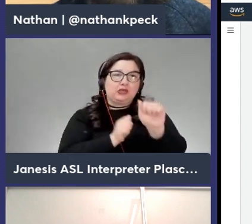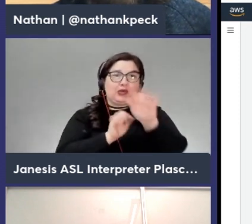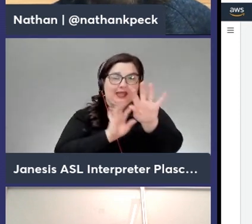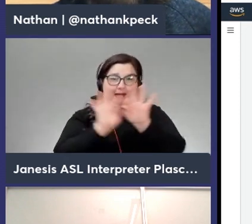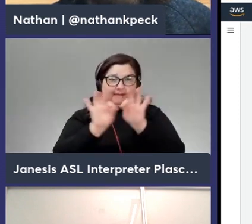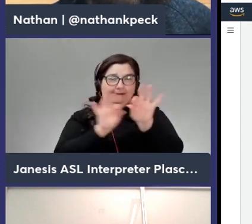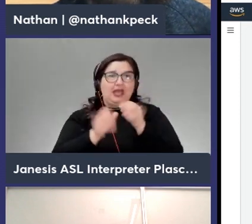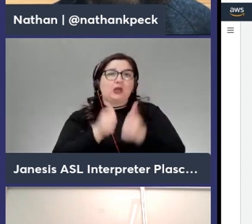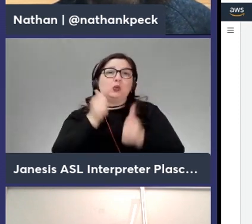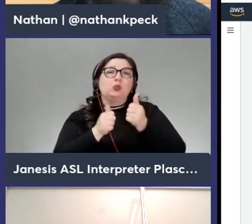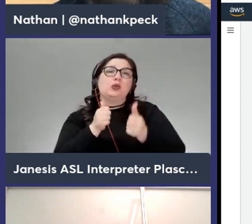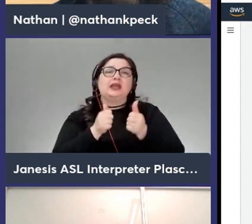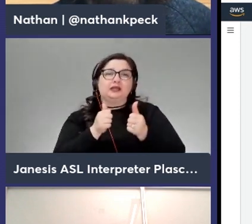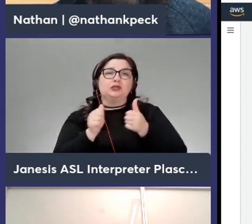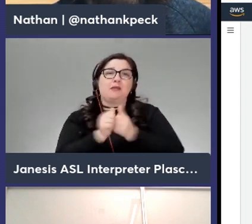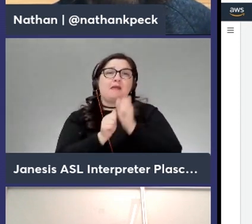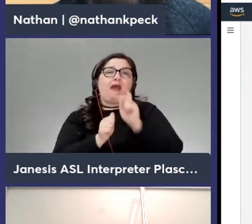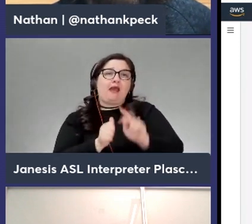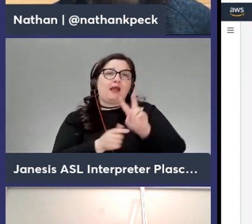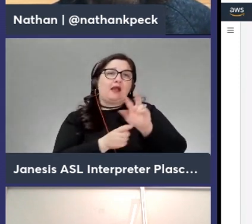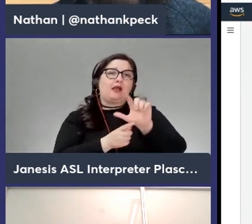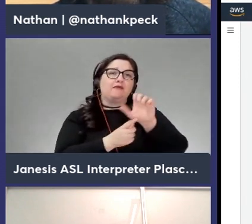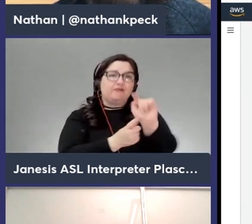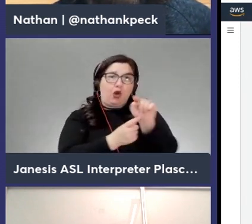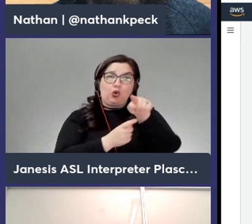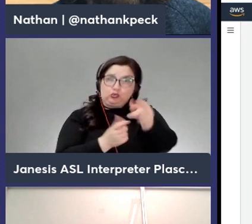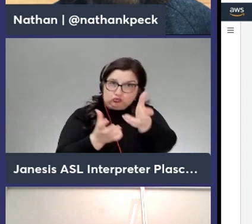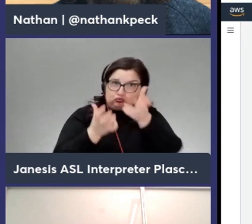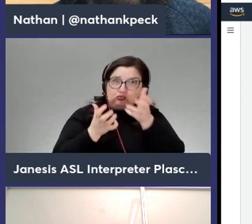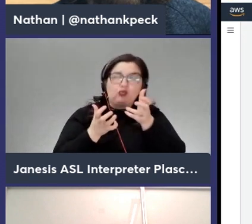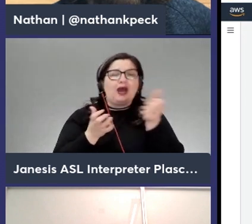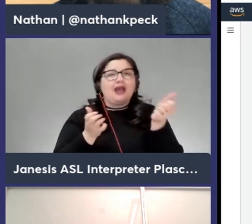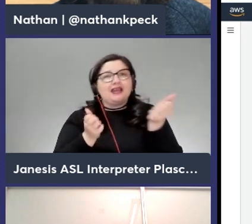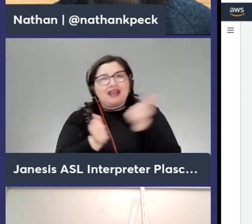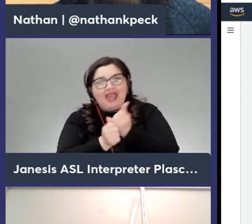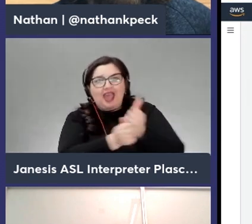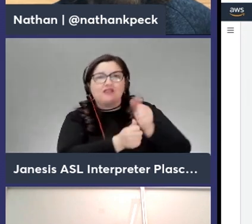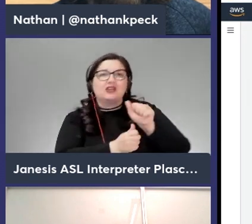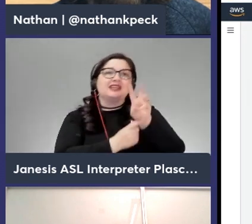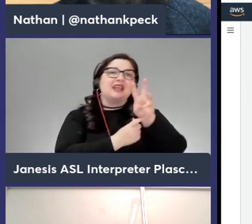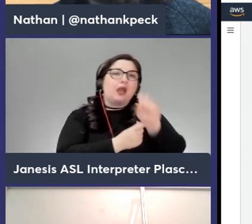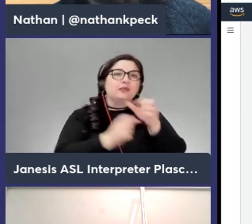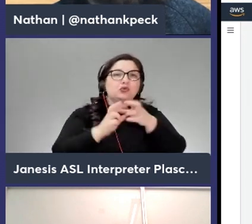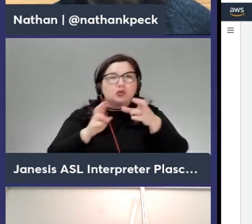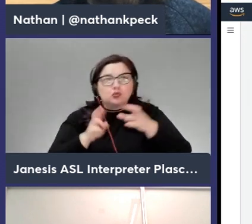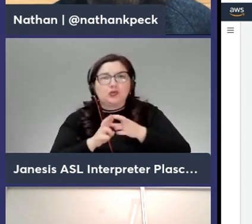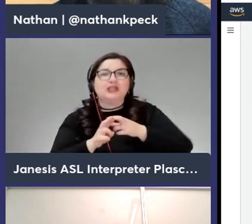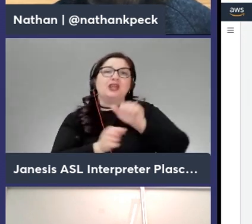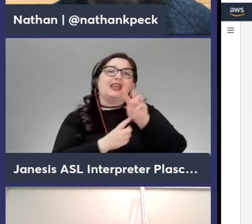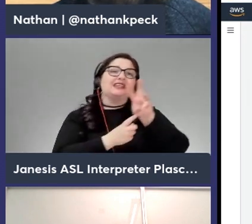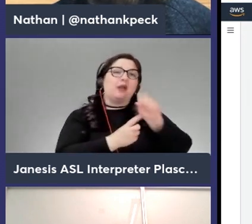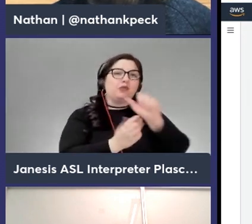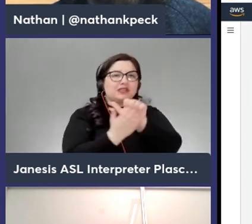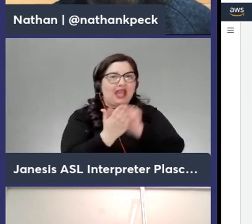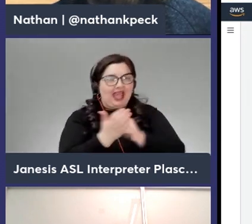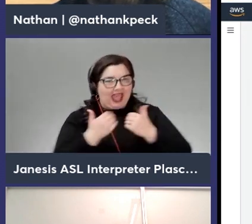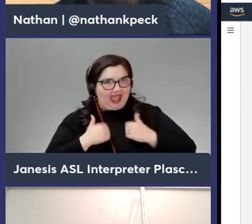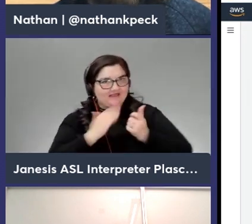this backup to be stored in, so every AWS region in every AWS account has a default backup vault.